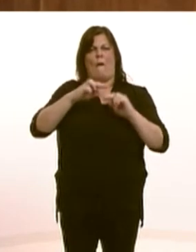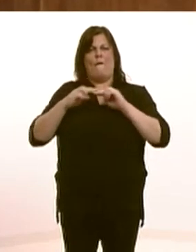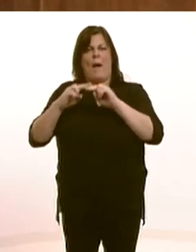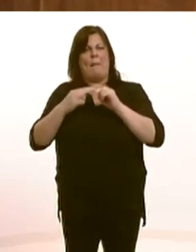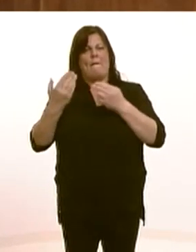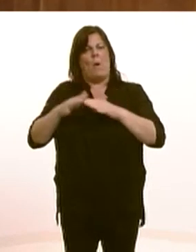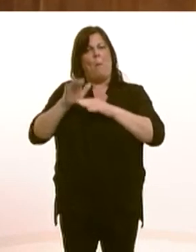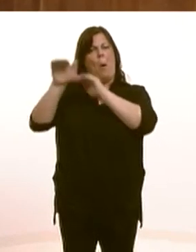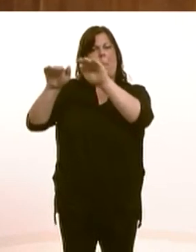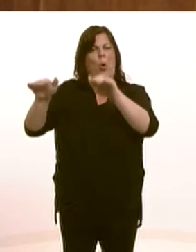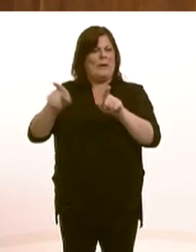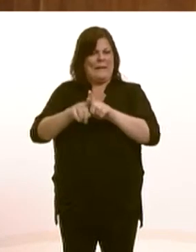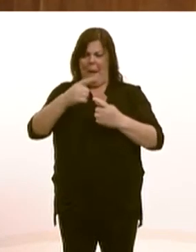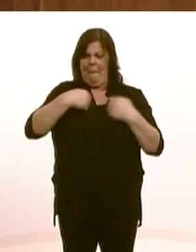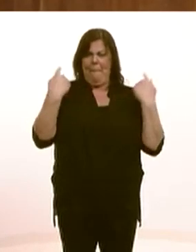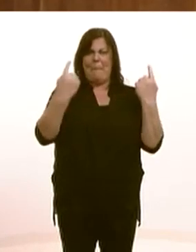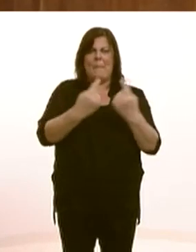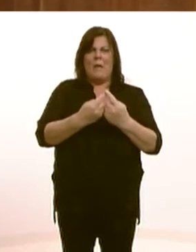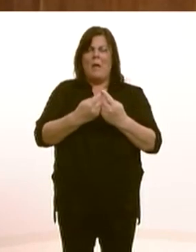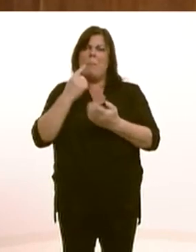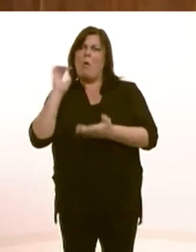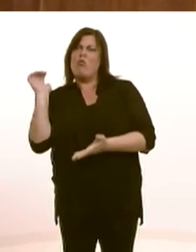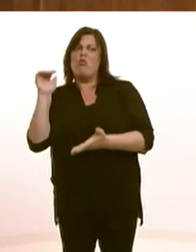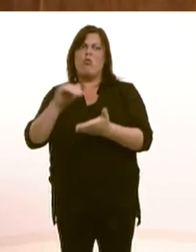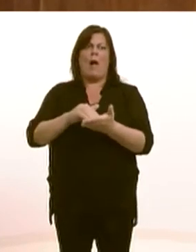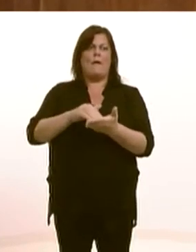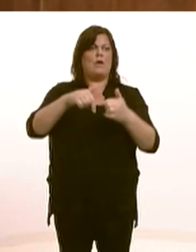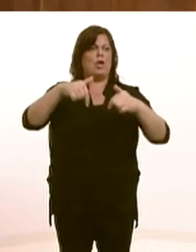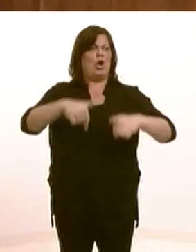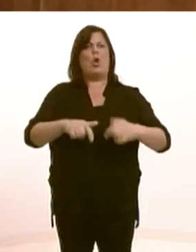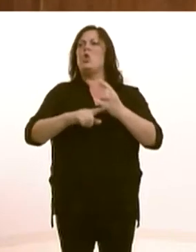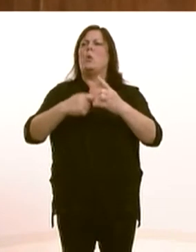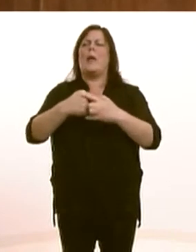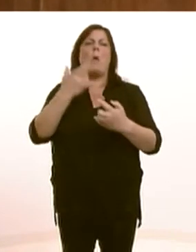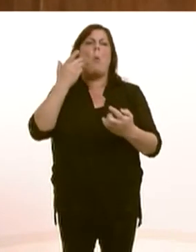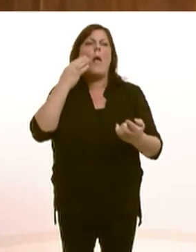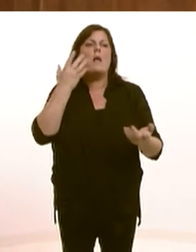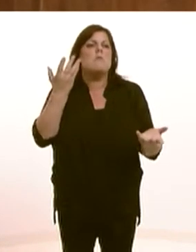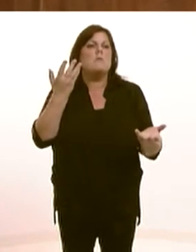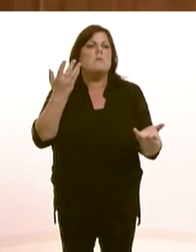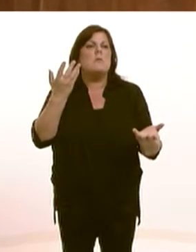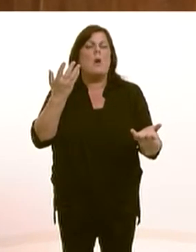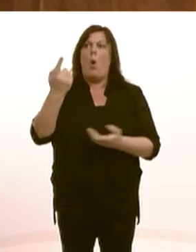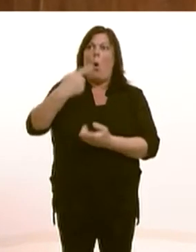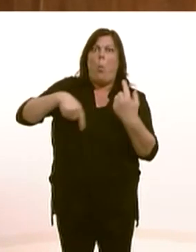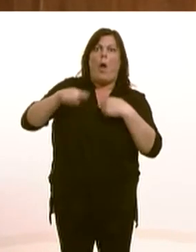Itís all a question of when their families came to this island. Every single one of us in this room is the descendant of an immigrant.